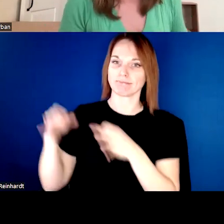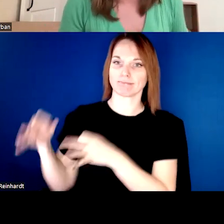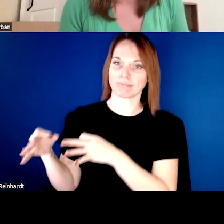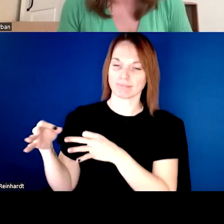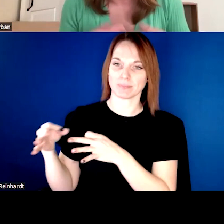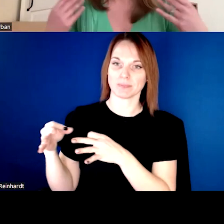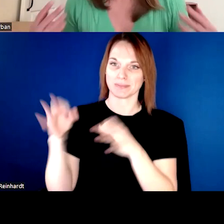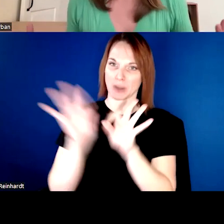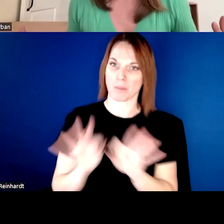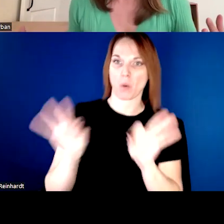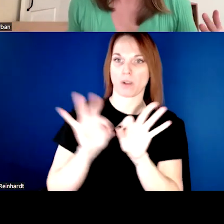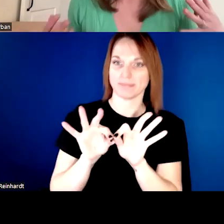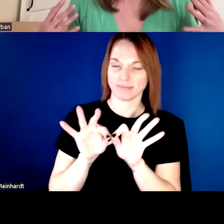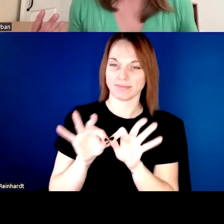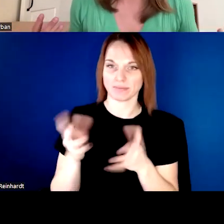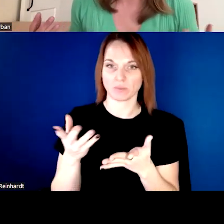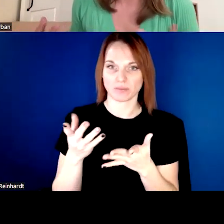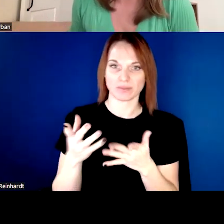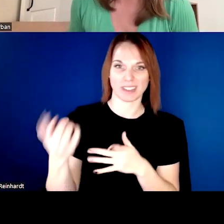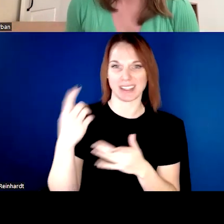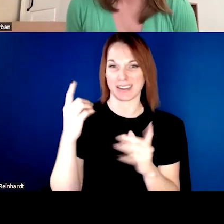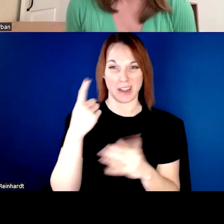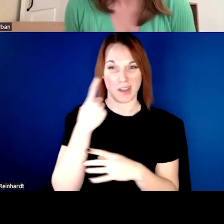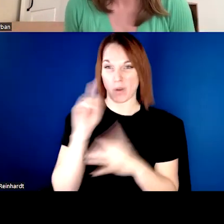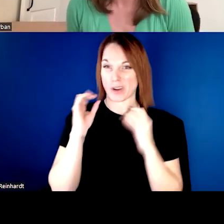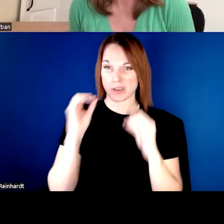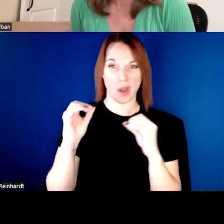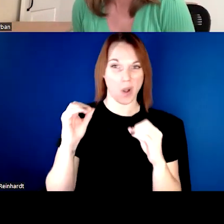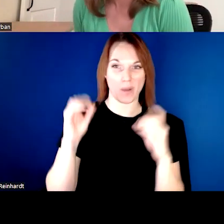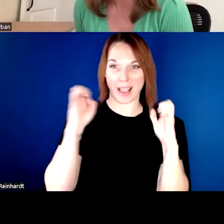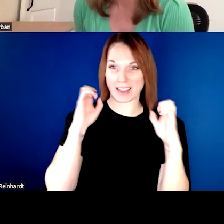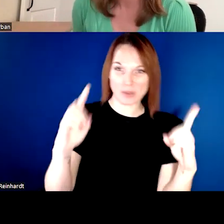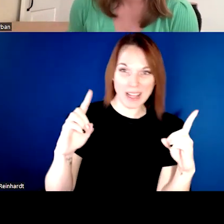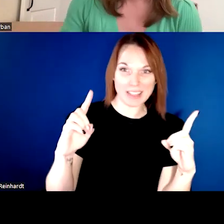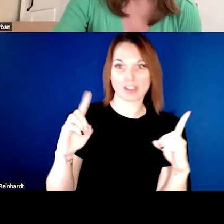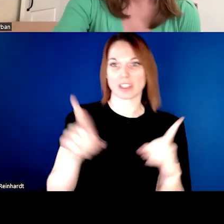education we have these really negative financial behaviors early in life, then